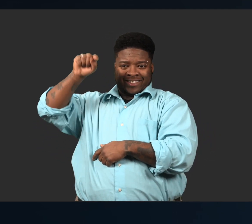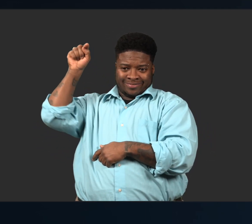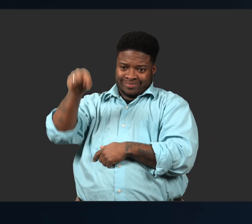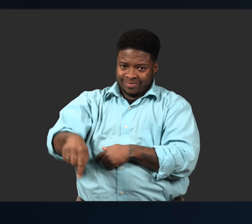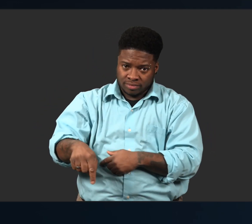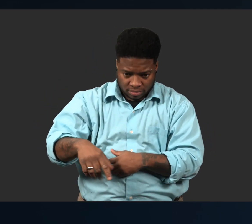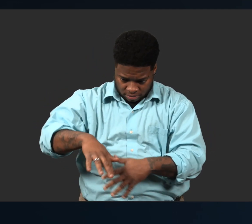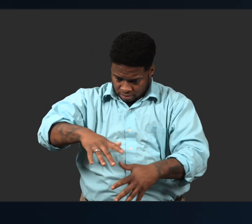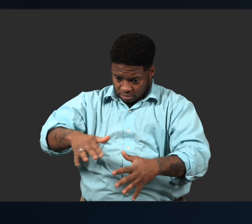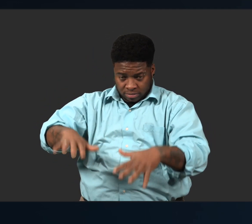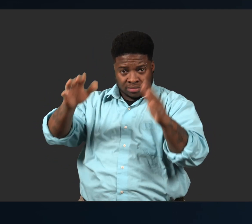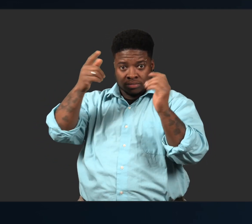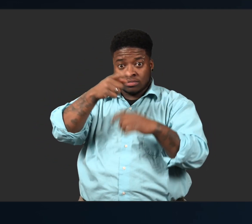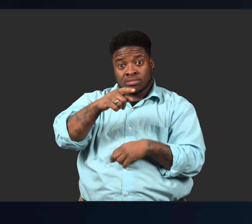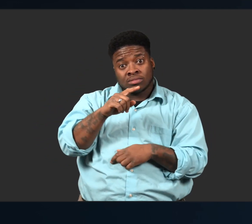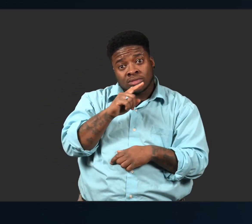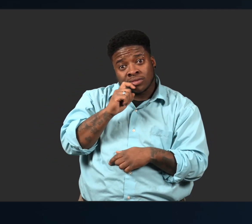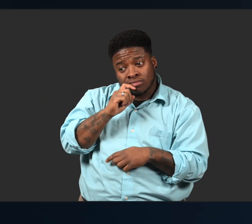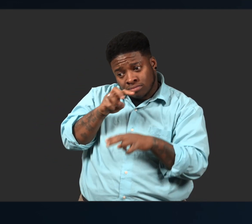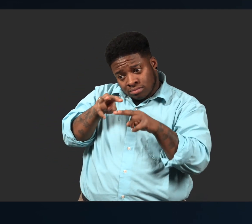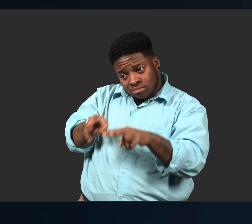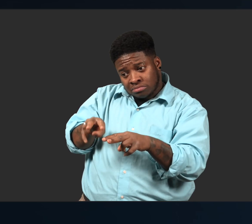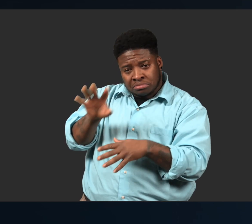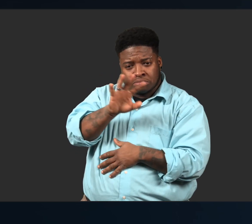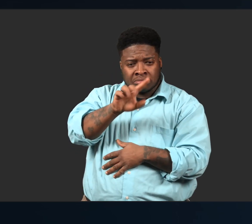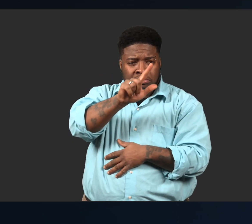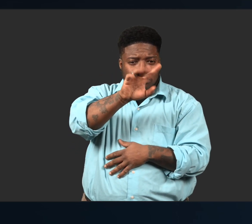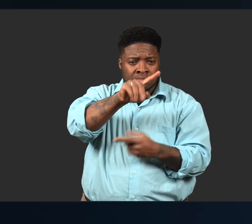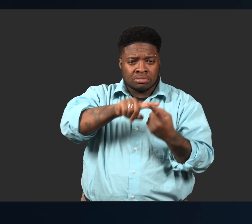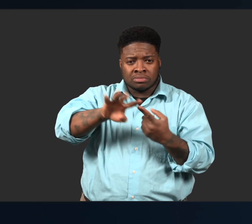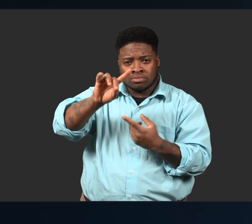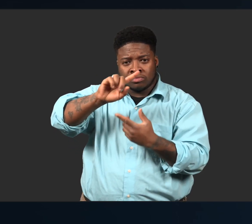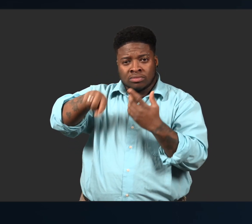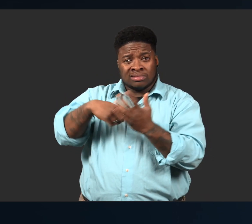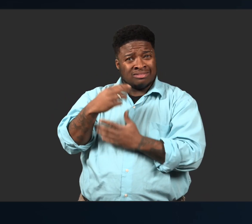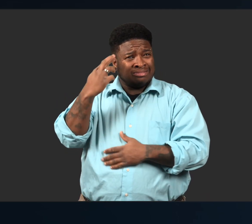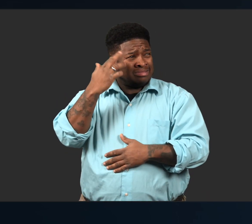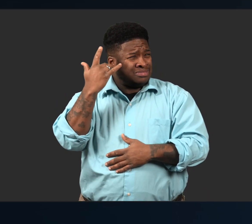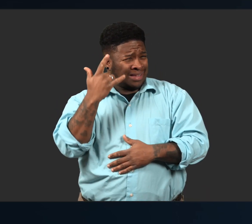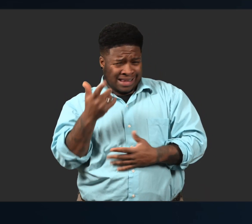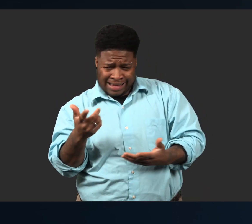She has to stay in detox for approximately 24 - 48 hours, under observation.